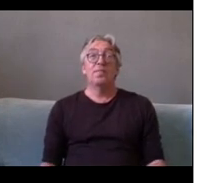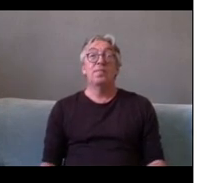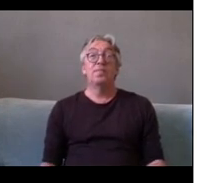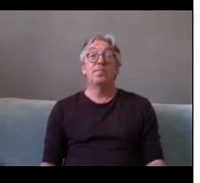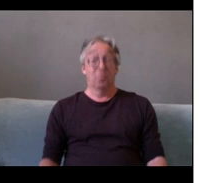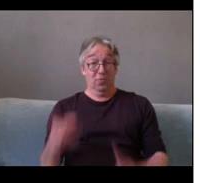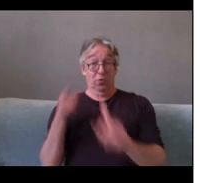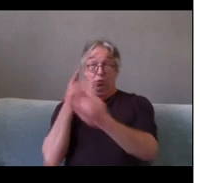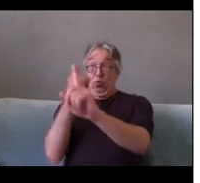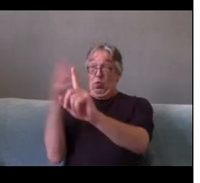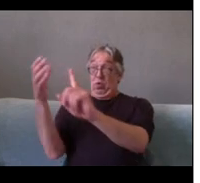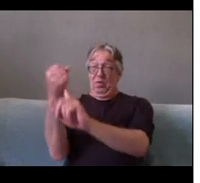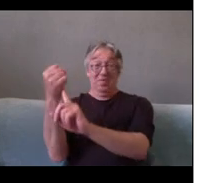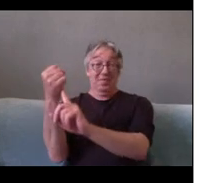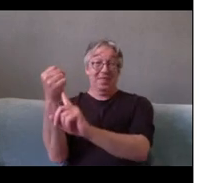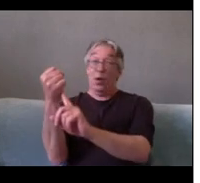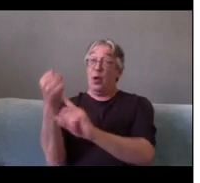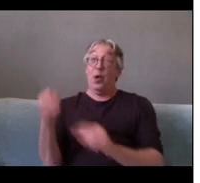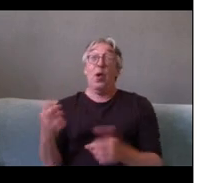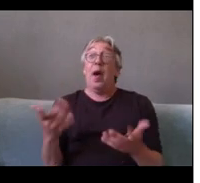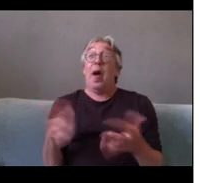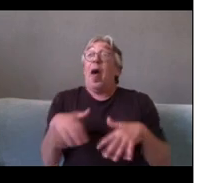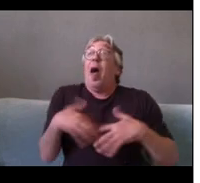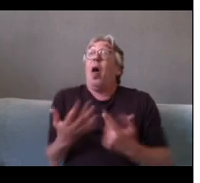to understand the situation of persons with disabilities